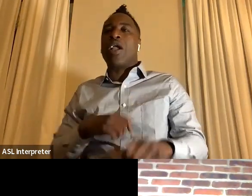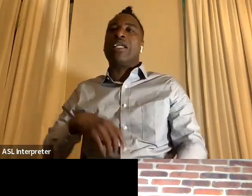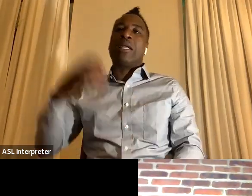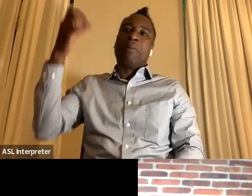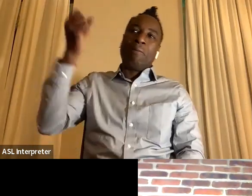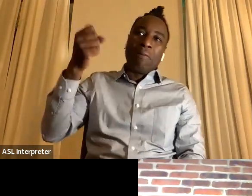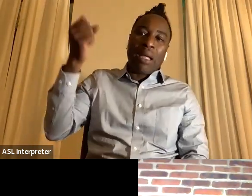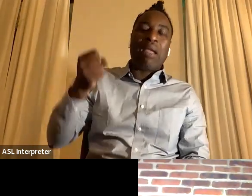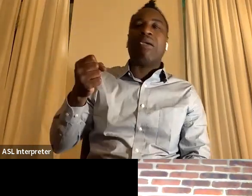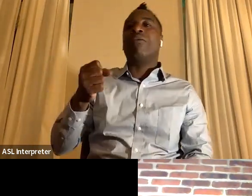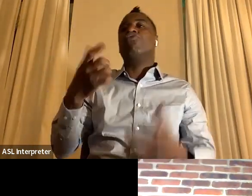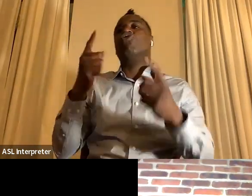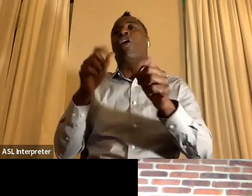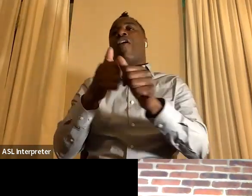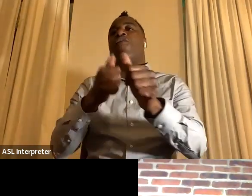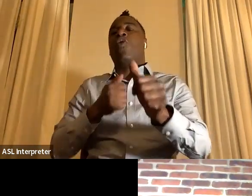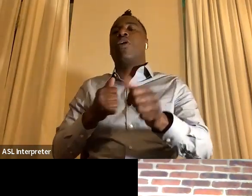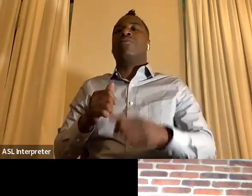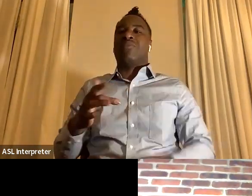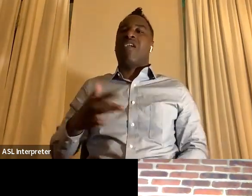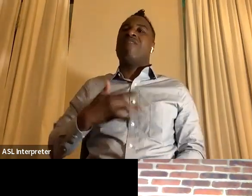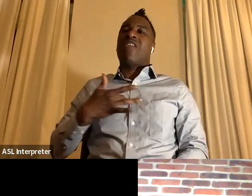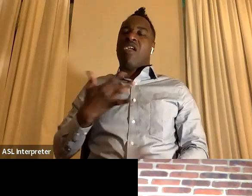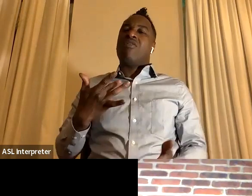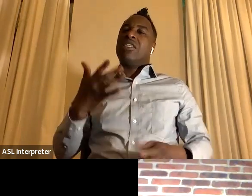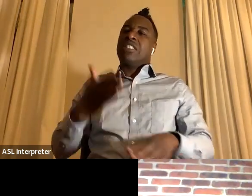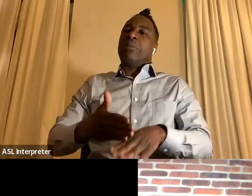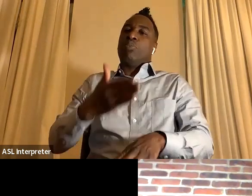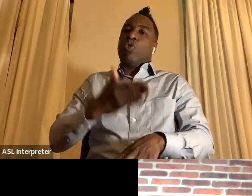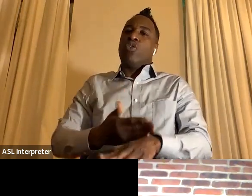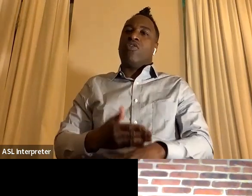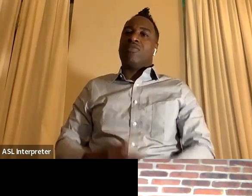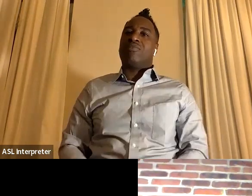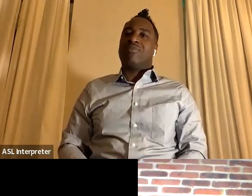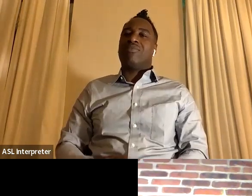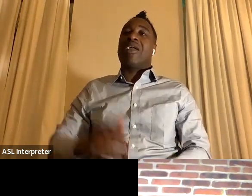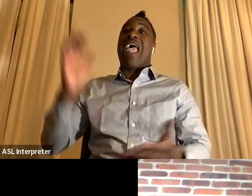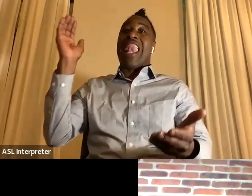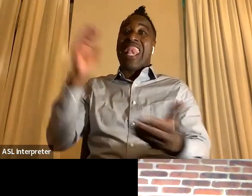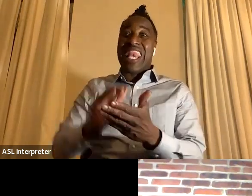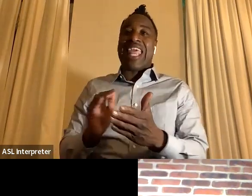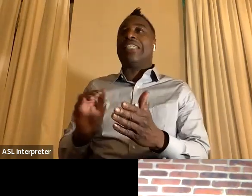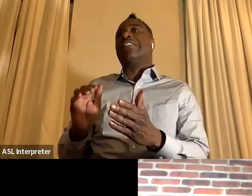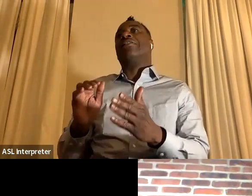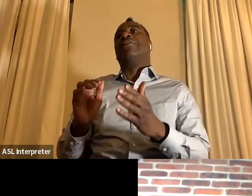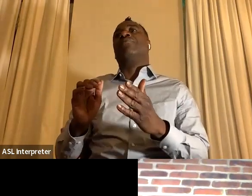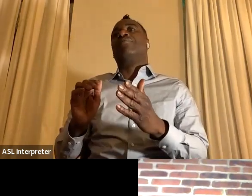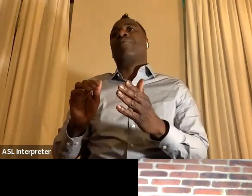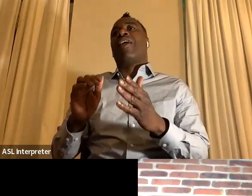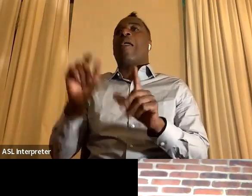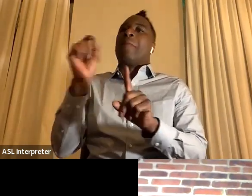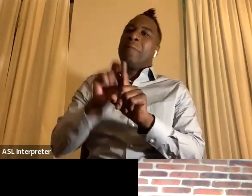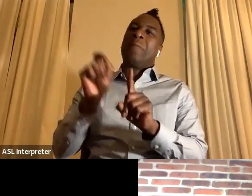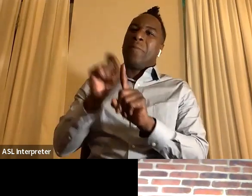So yeah, I feel like it's definitely gotten better and I'm like less picky about what I eat now. So yeah, I think it's definitely gotten better.